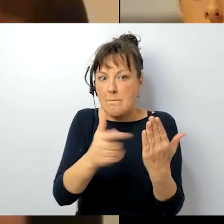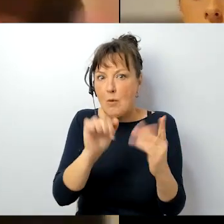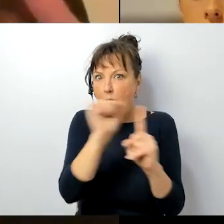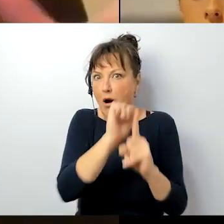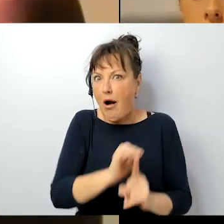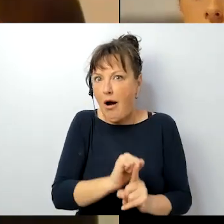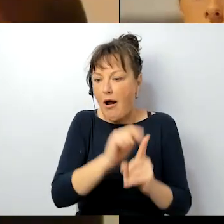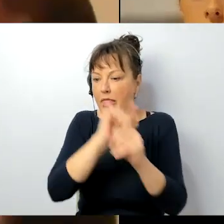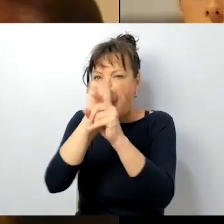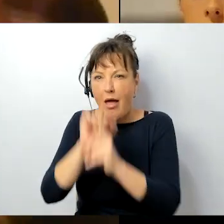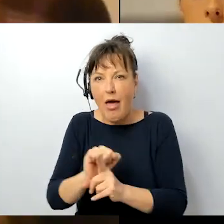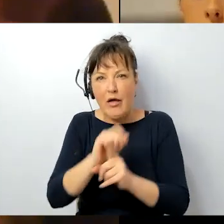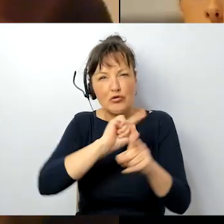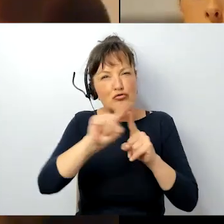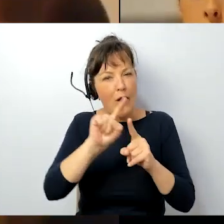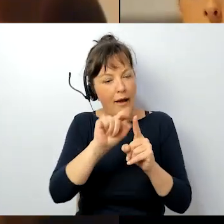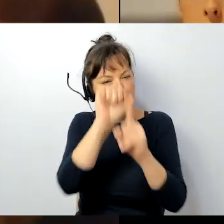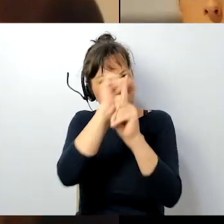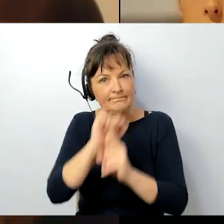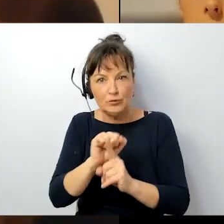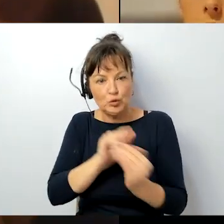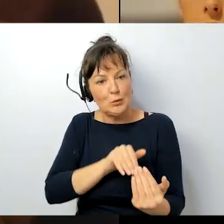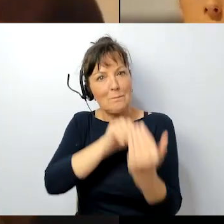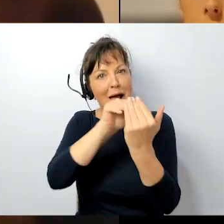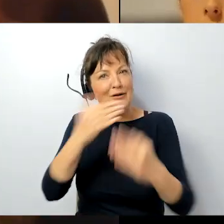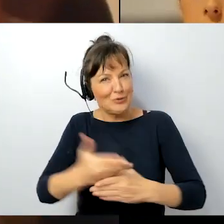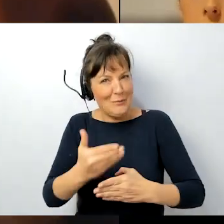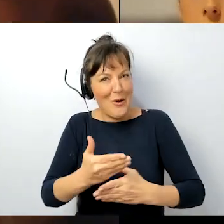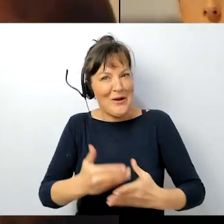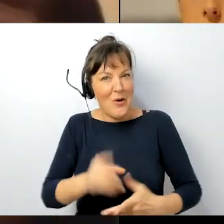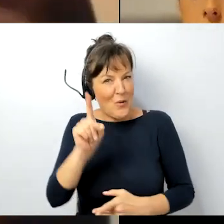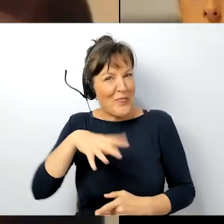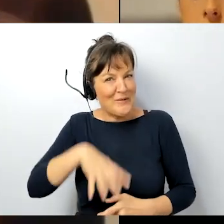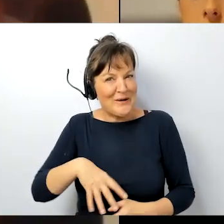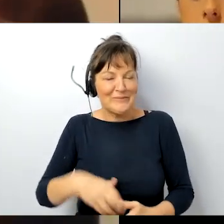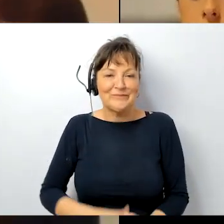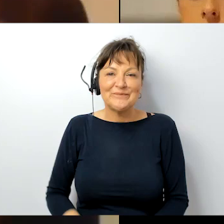relevant and you tailor it based on what you want to show to the employer that you're applying for.